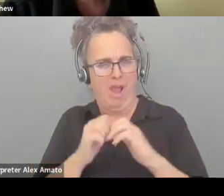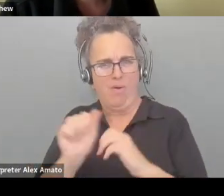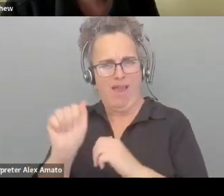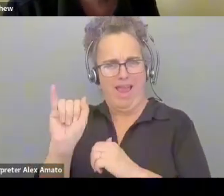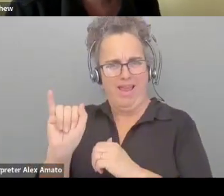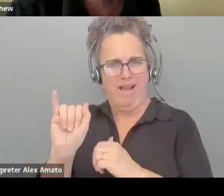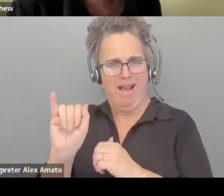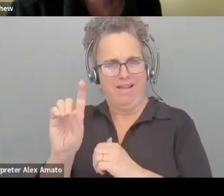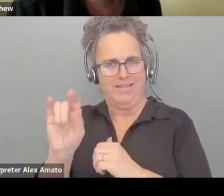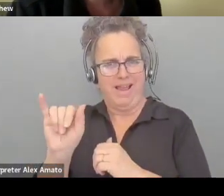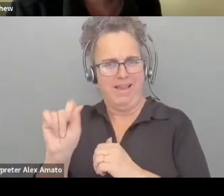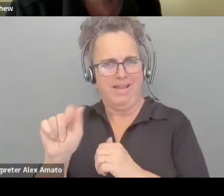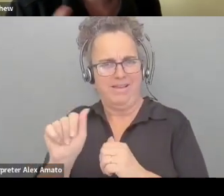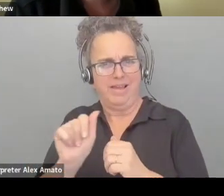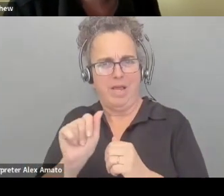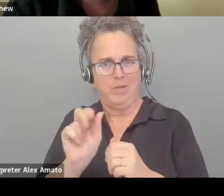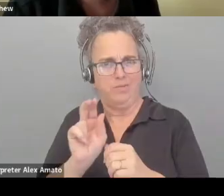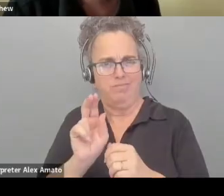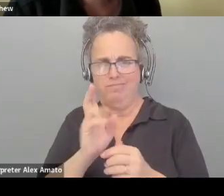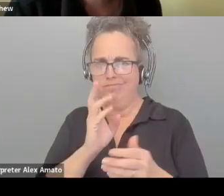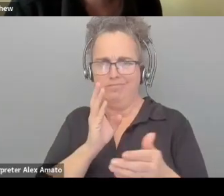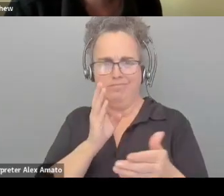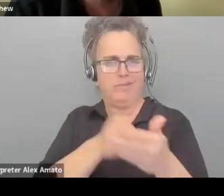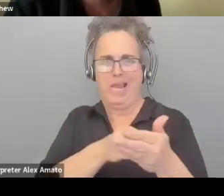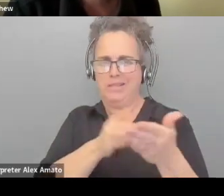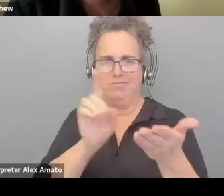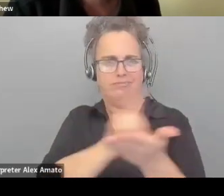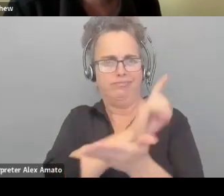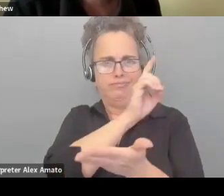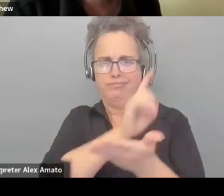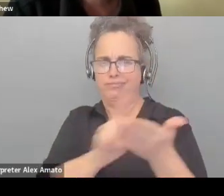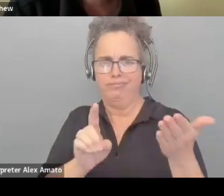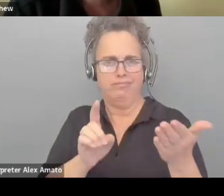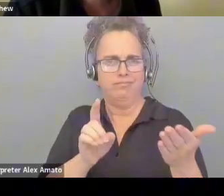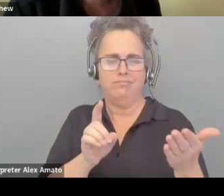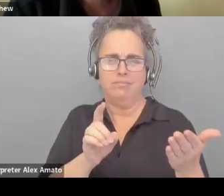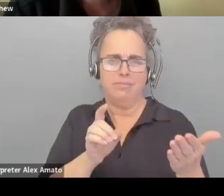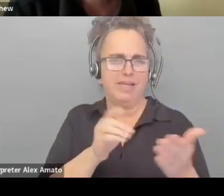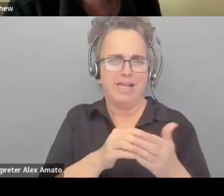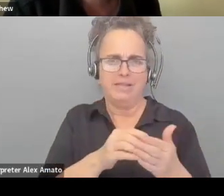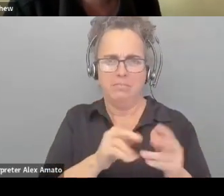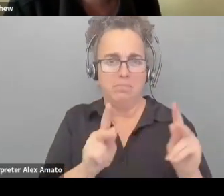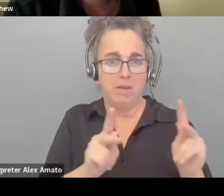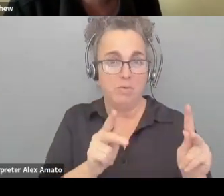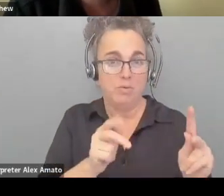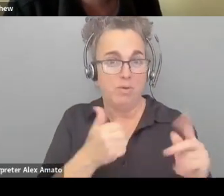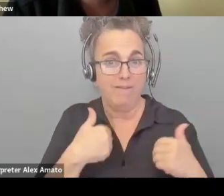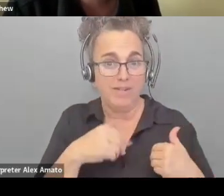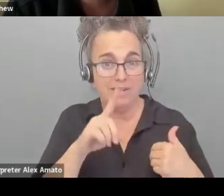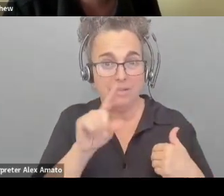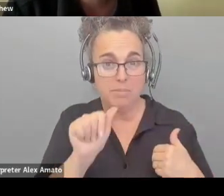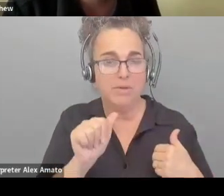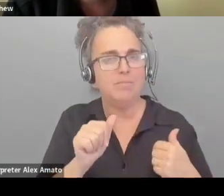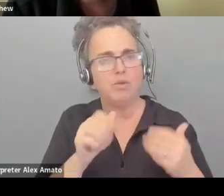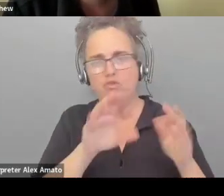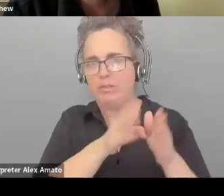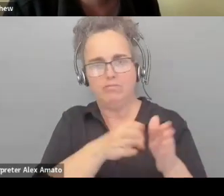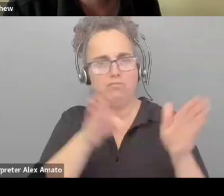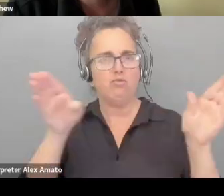against disabled people and against people more broadly. But we we, we see it as a clear parallel to